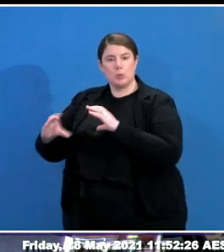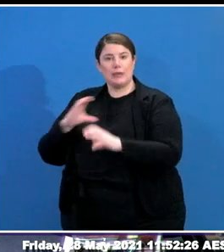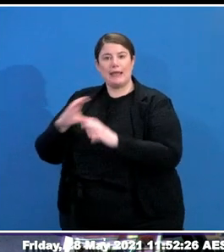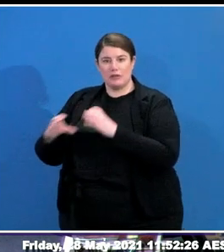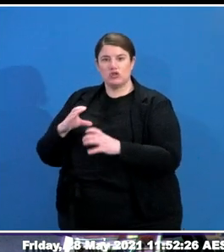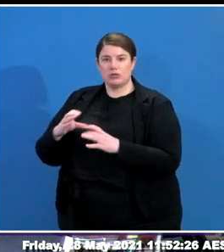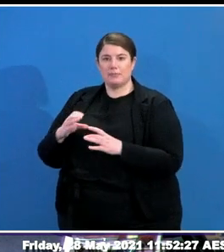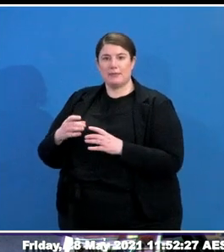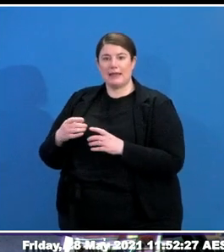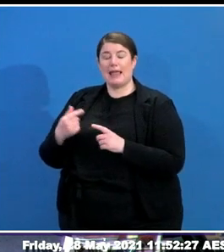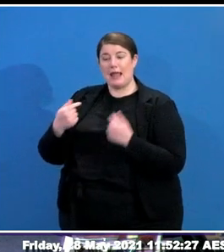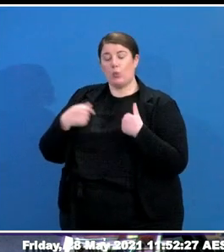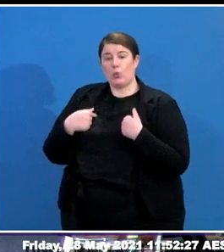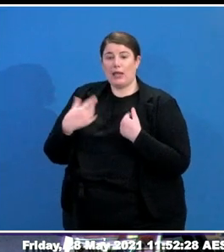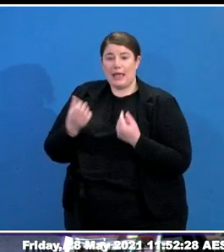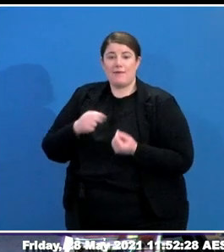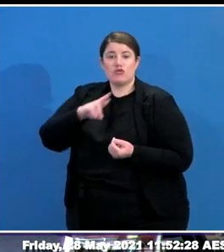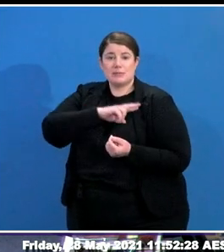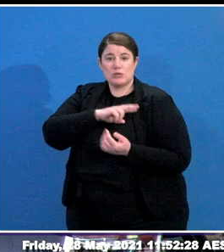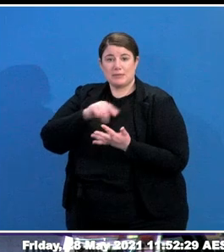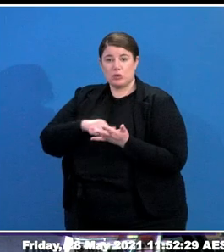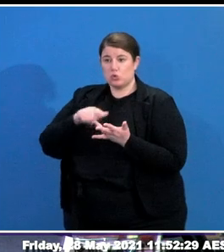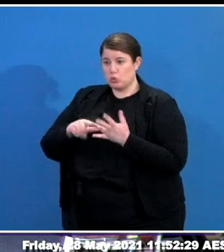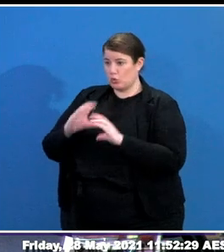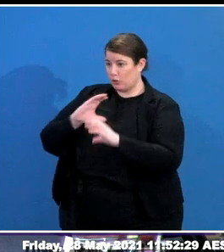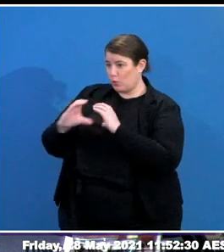on behalf of Sunnyfield in communicating with the guardians.